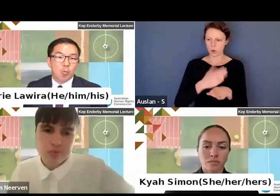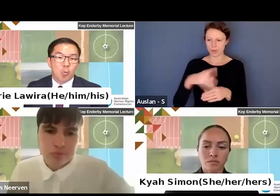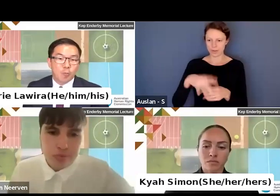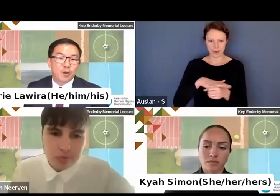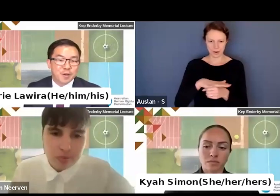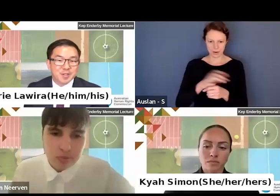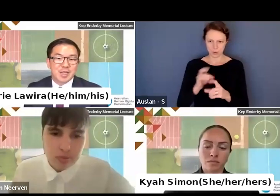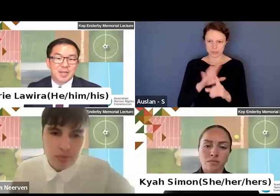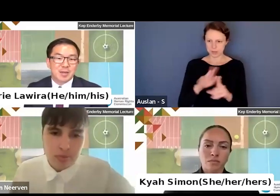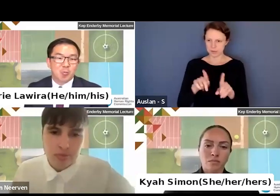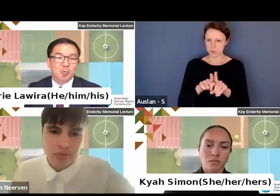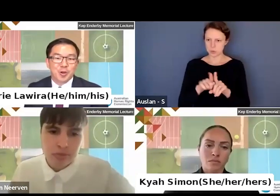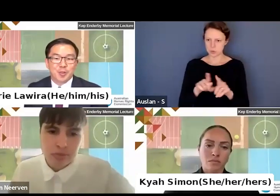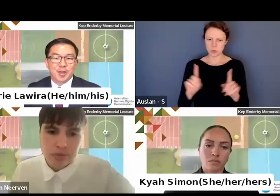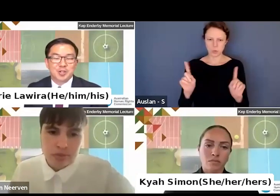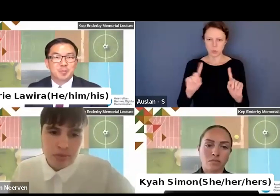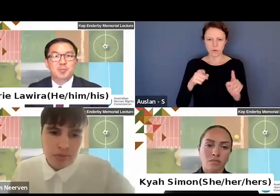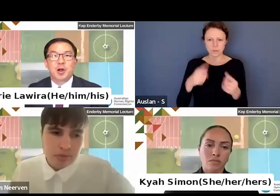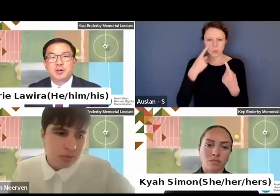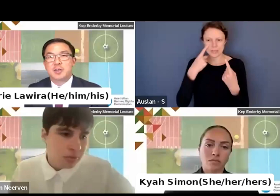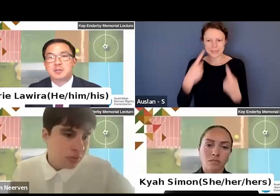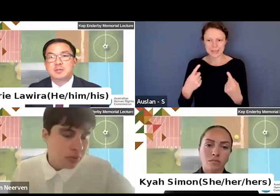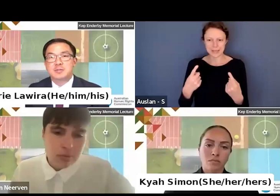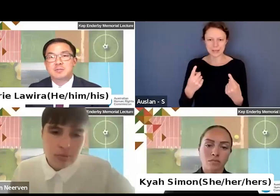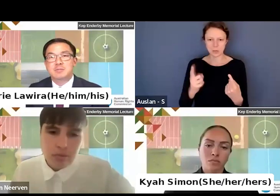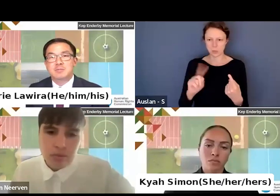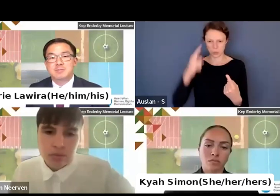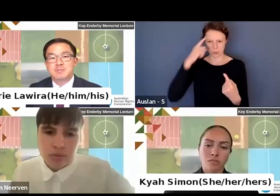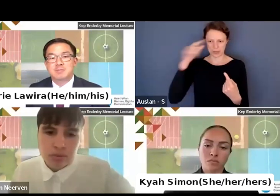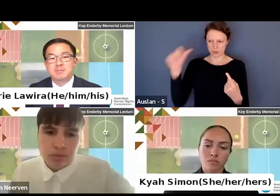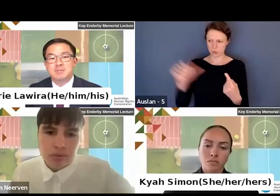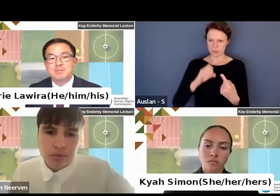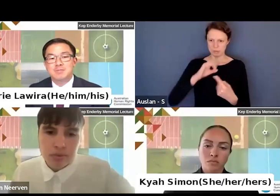What have you seen and what do you think should be the priorities? For me, the biggest